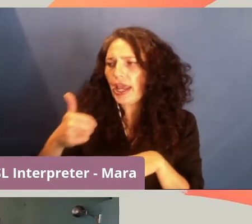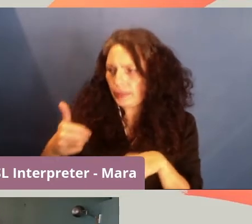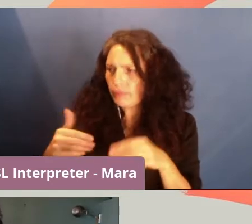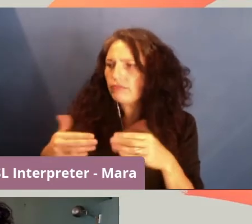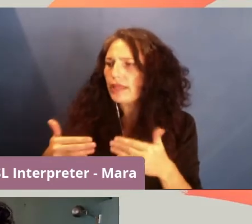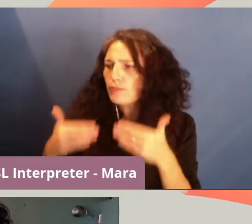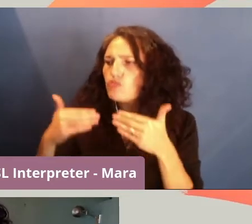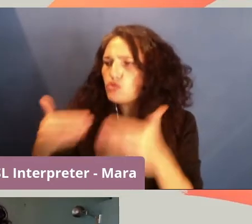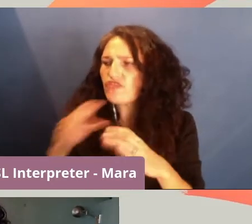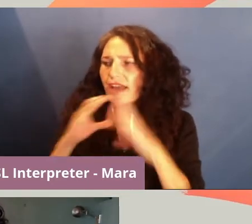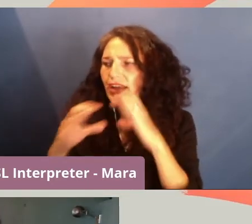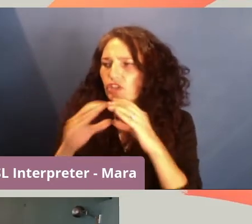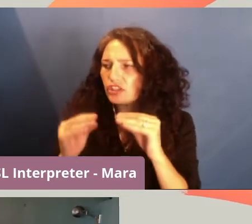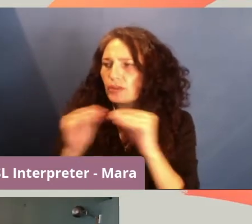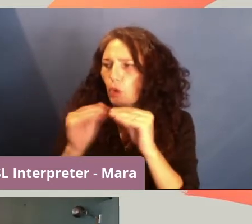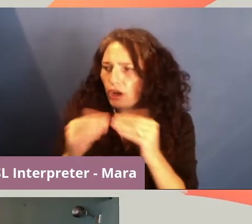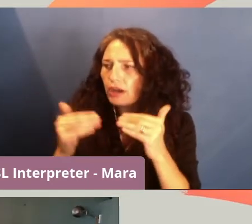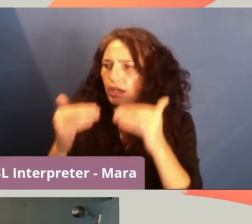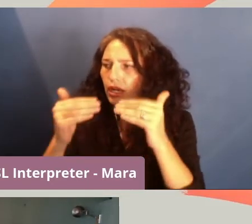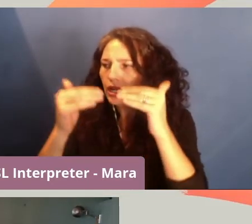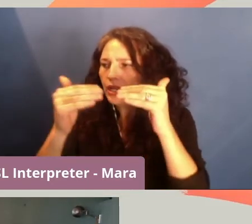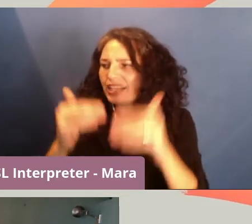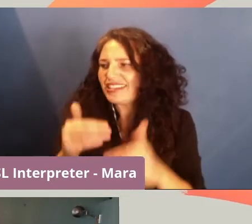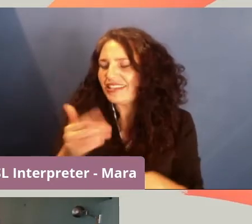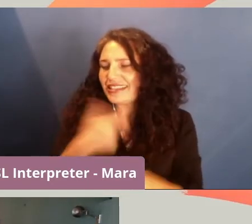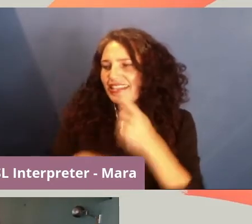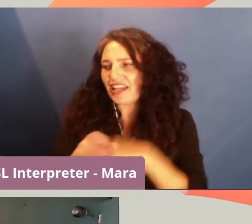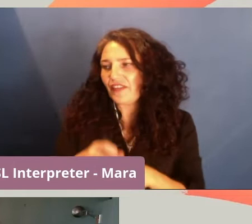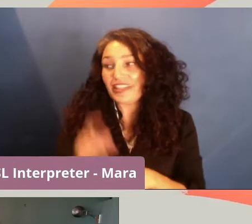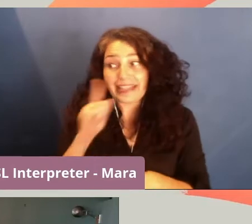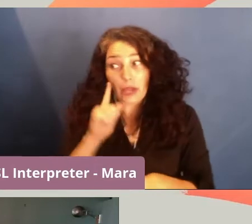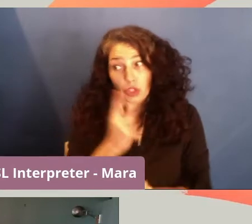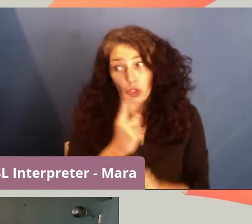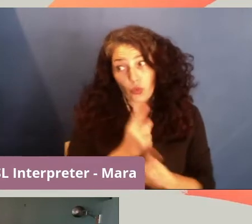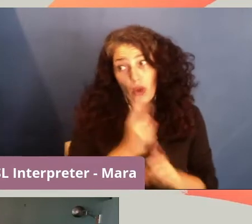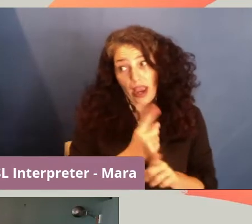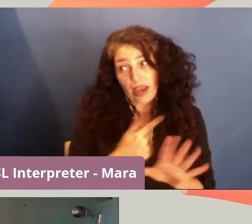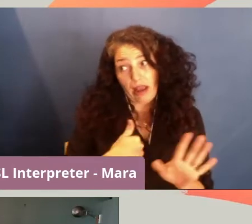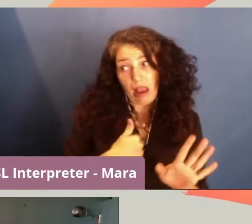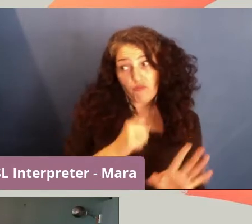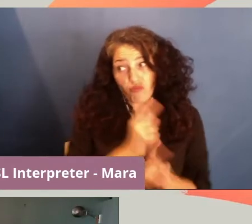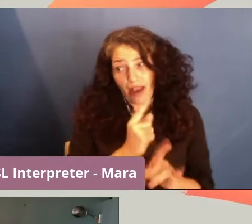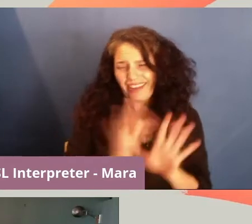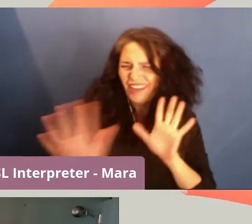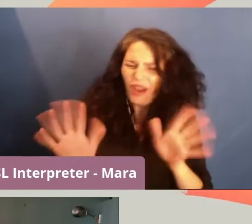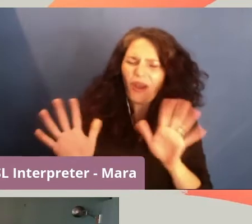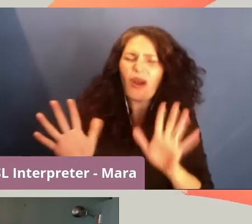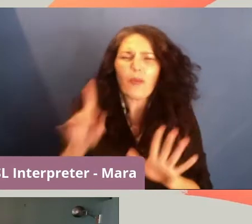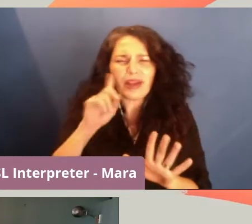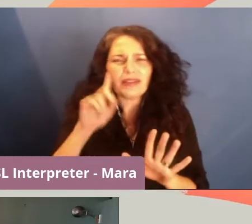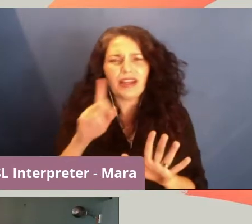I really identified with that student because as you may know, if you saw "Disclosure", I tend to point out where a film has fallen short.